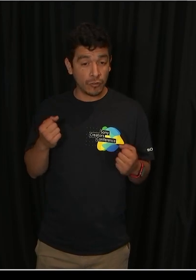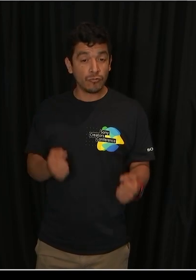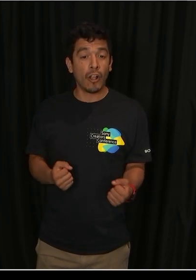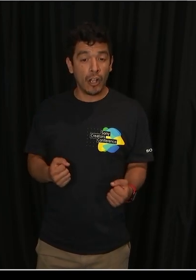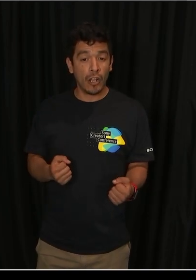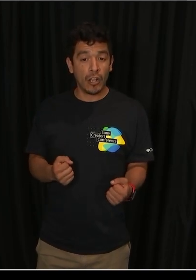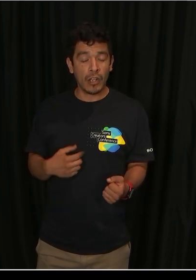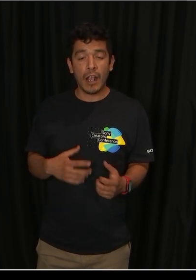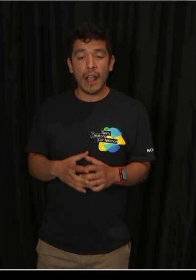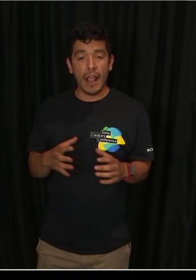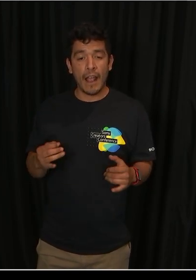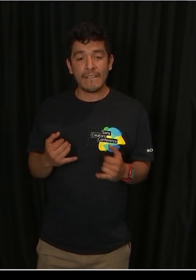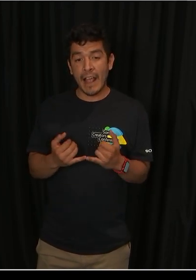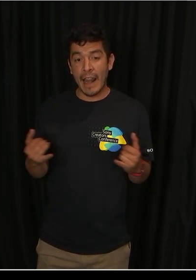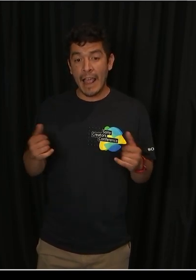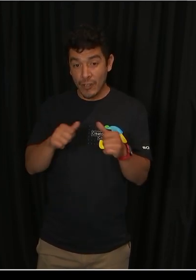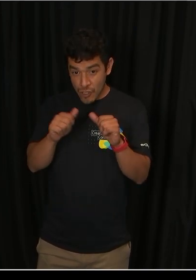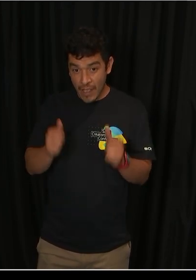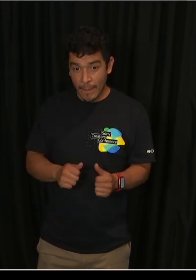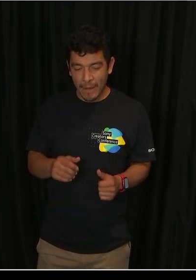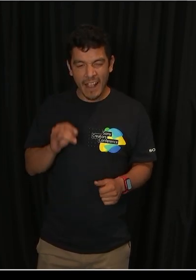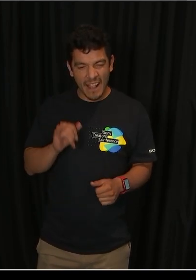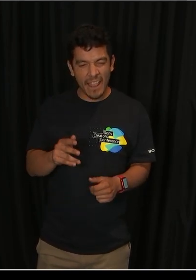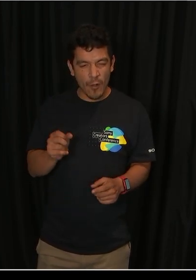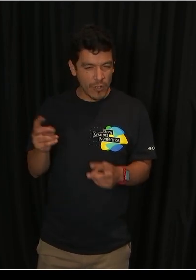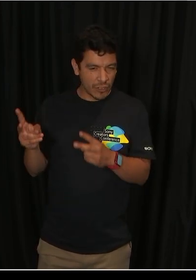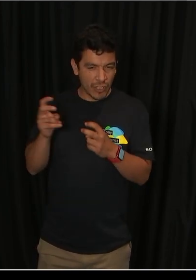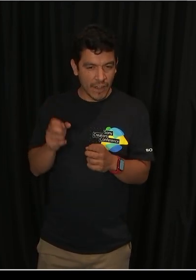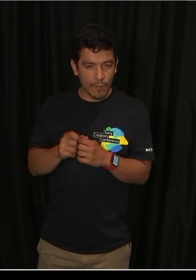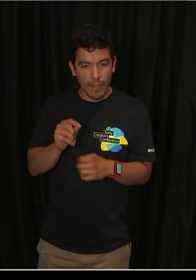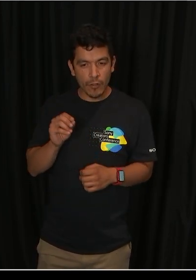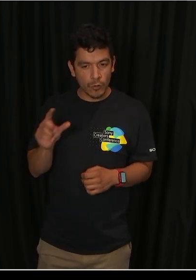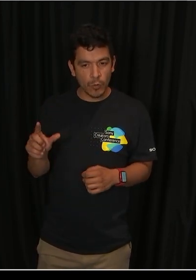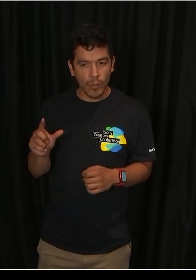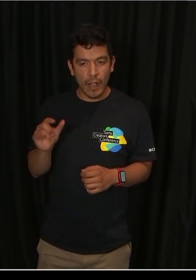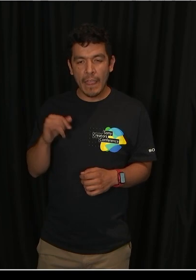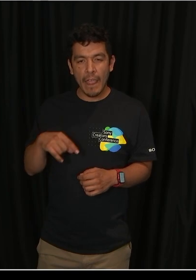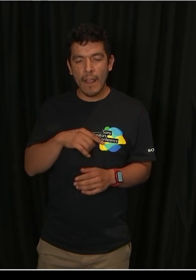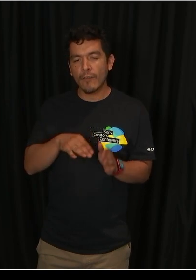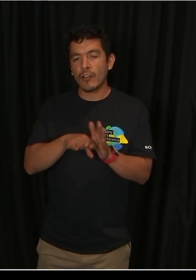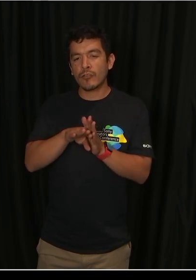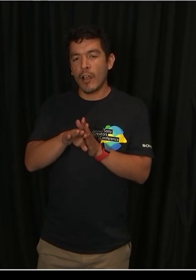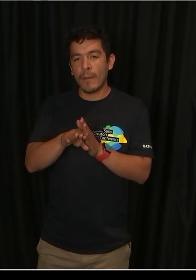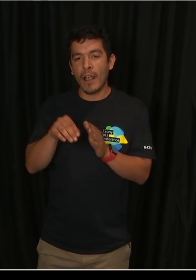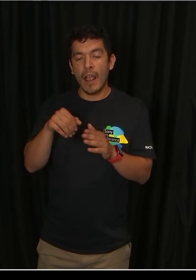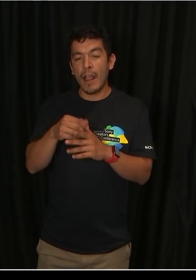There's a lot of line shaping, and that was achieved with a tool that we developed way back on Hotel Transylvania,